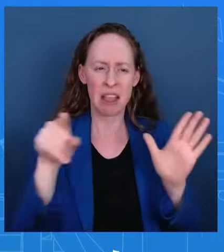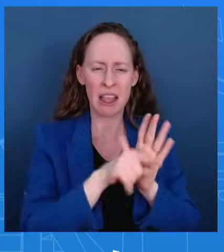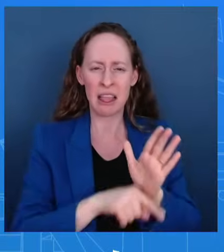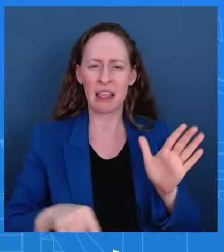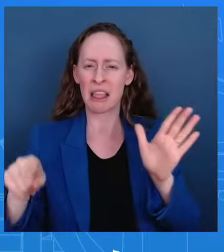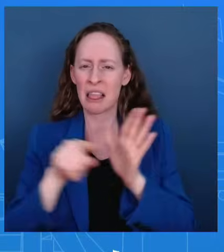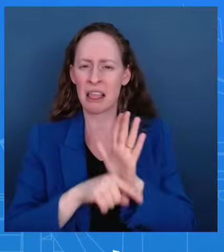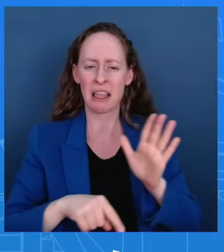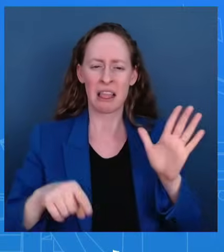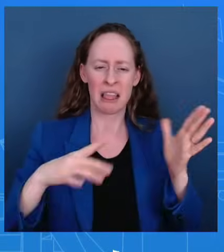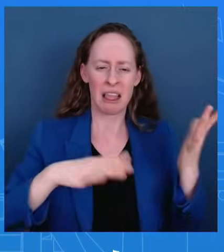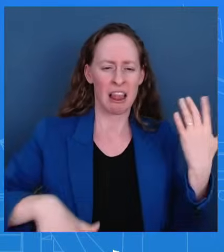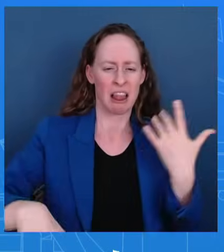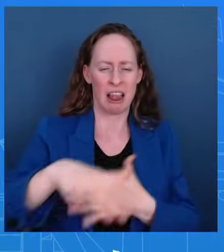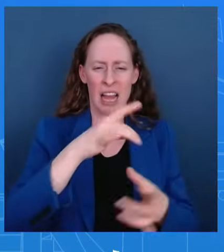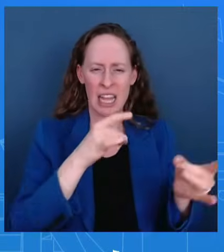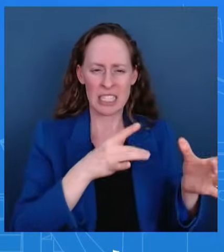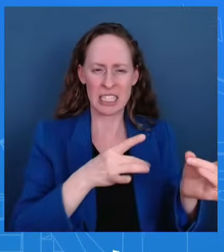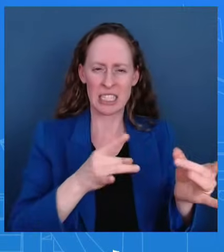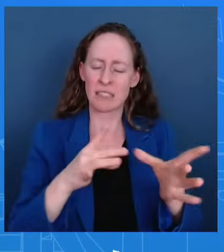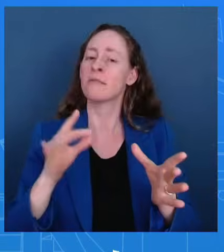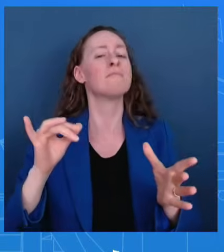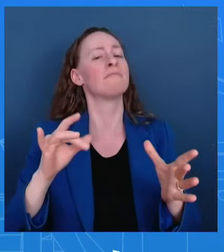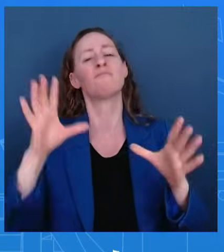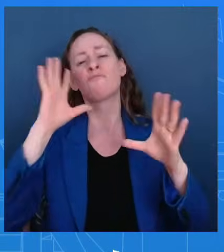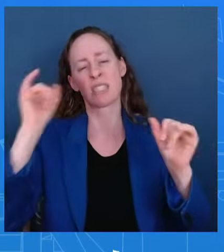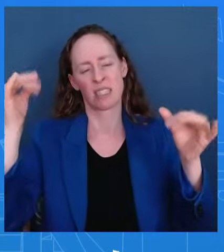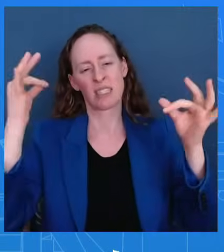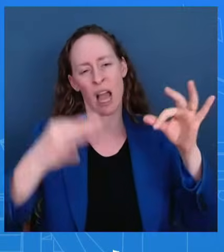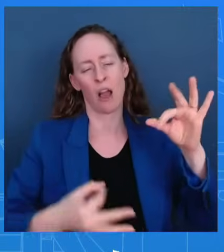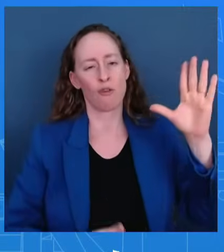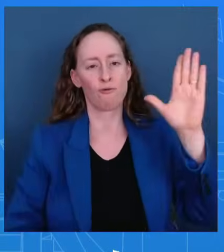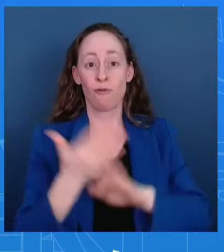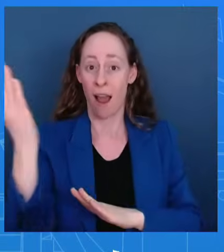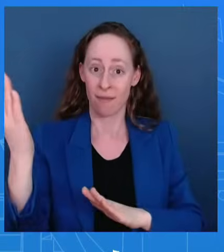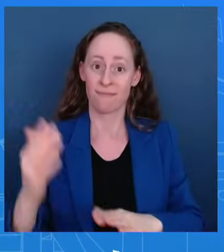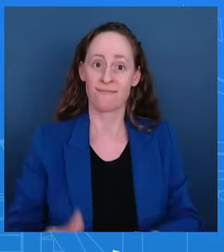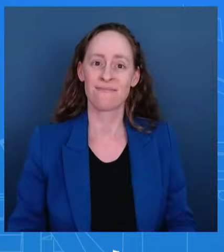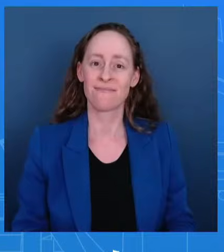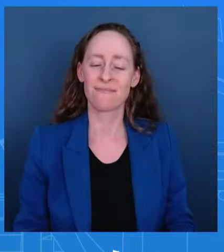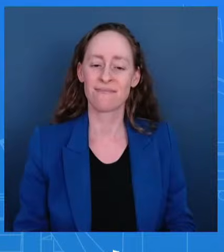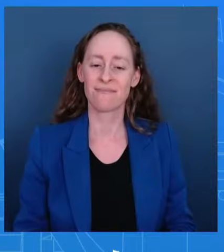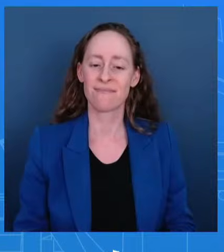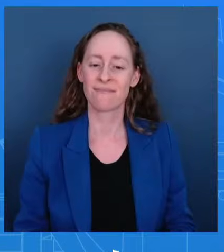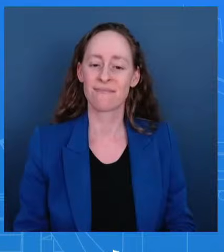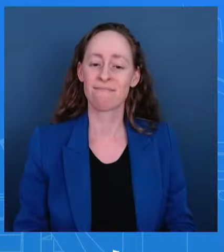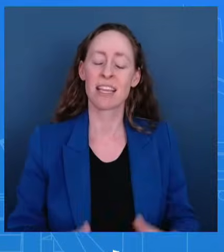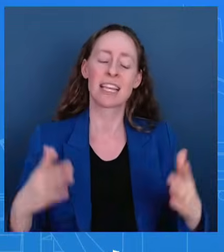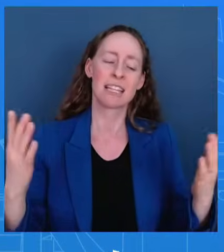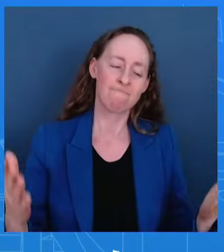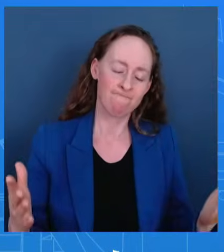And so -- but, you know, you move forward and -- from there to January 6 of 2021 --